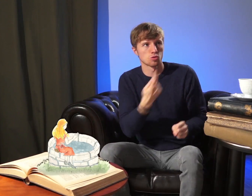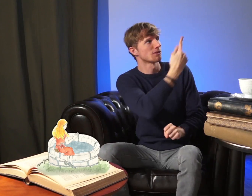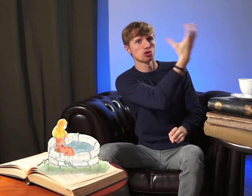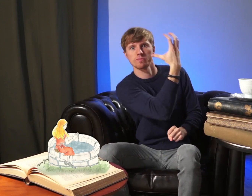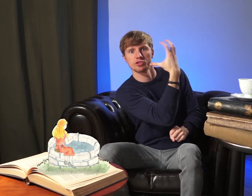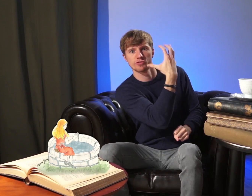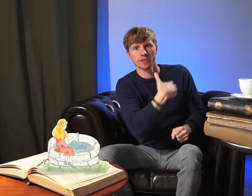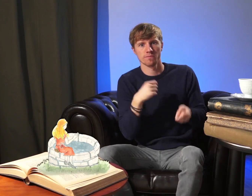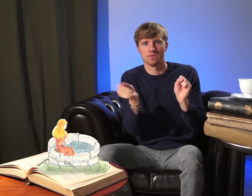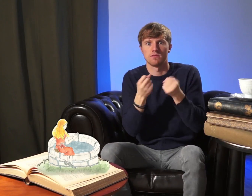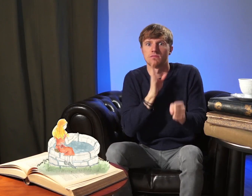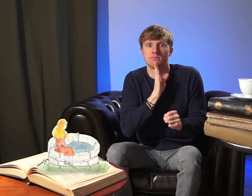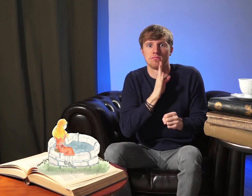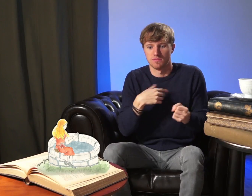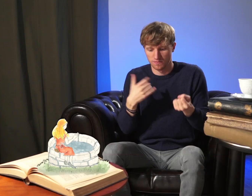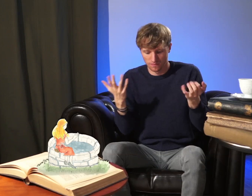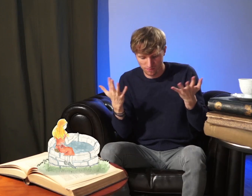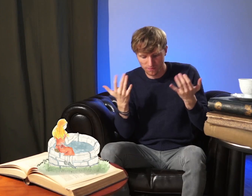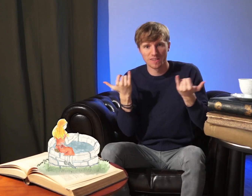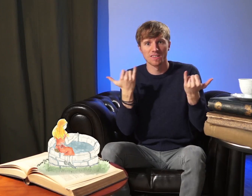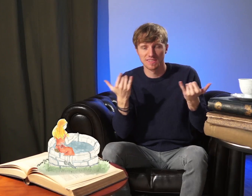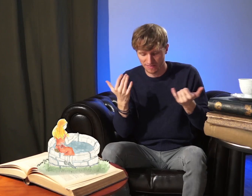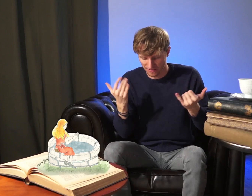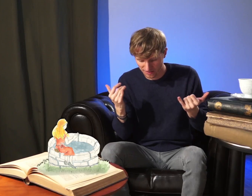Her step-mother would be terribly angry.